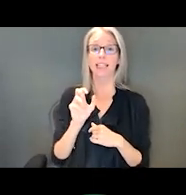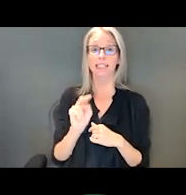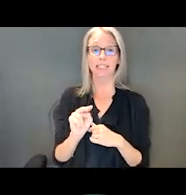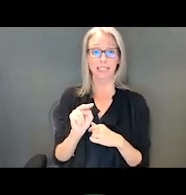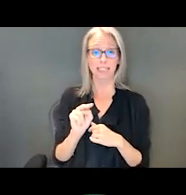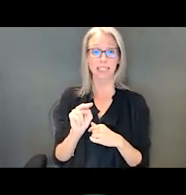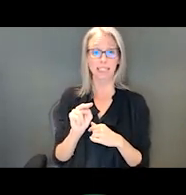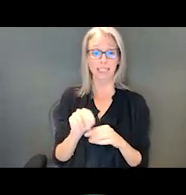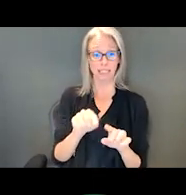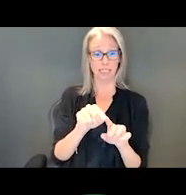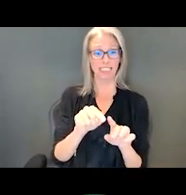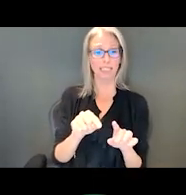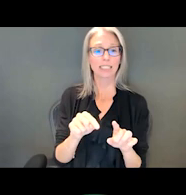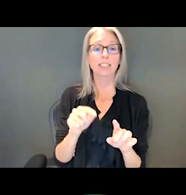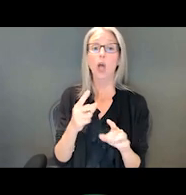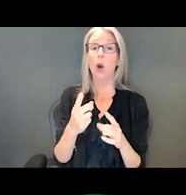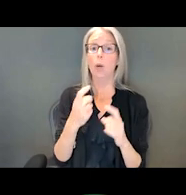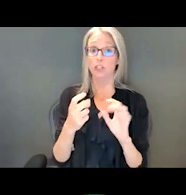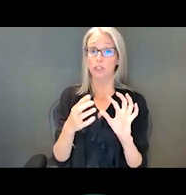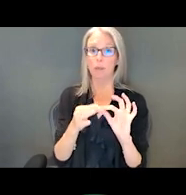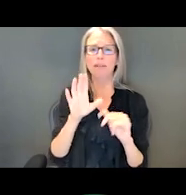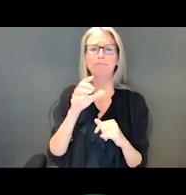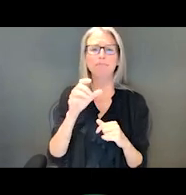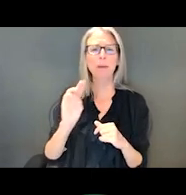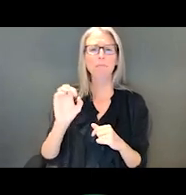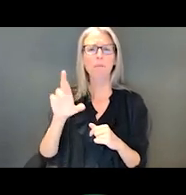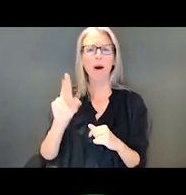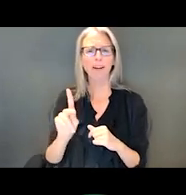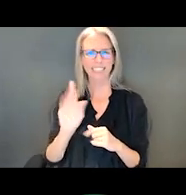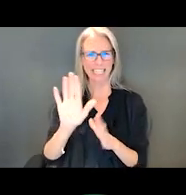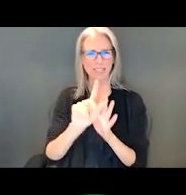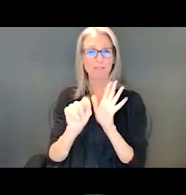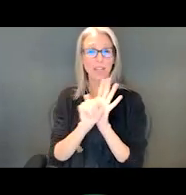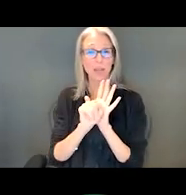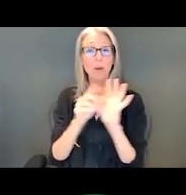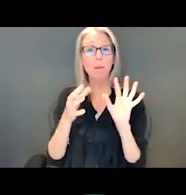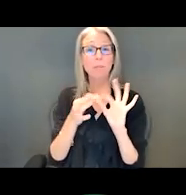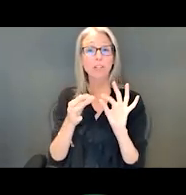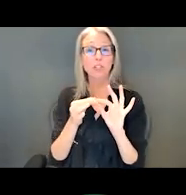At Nikon park.com. So that's NAIK. OON .